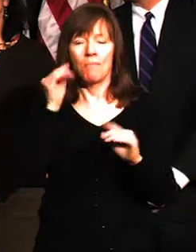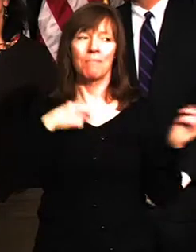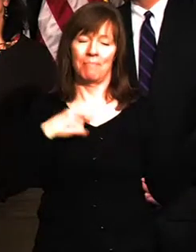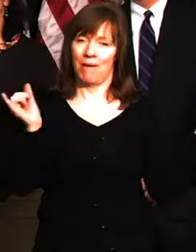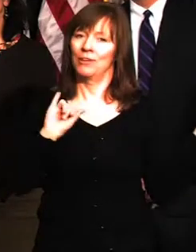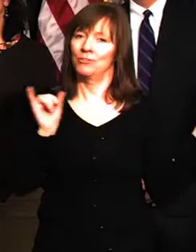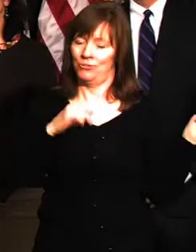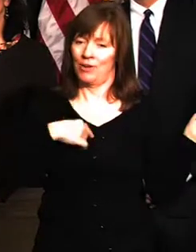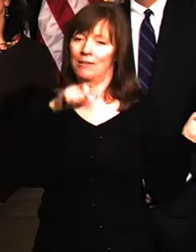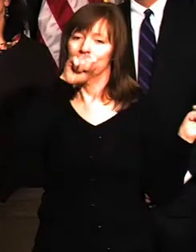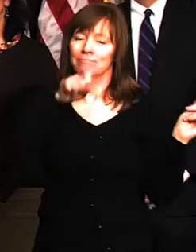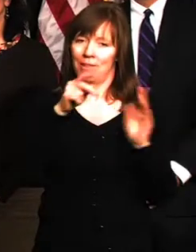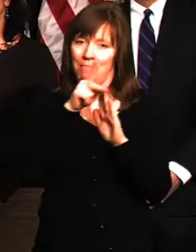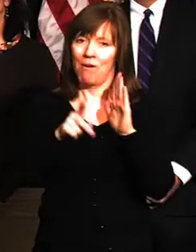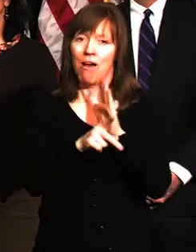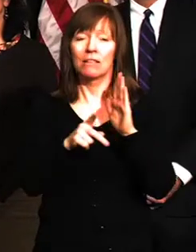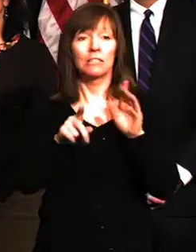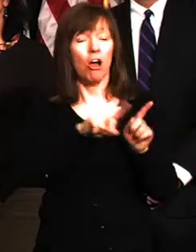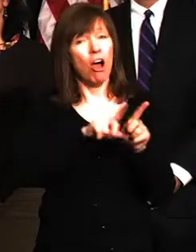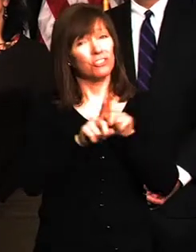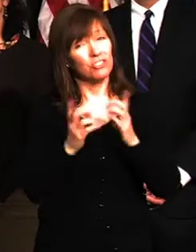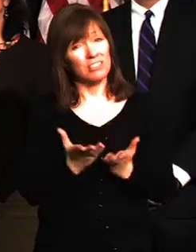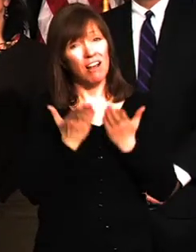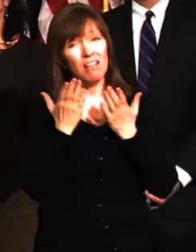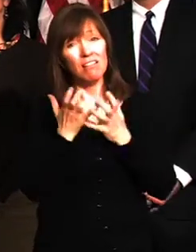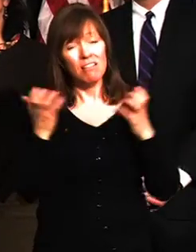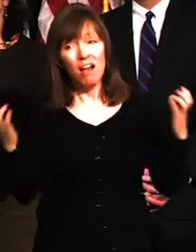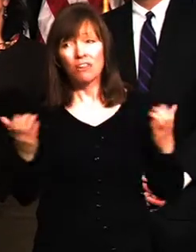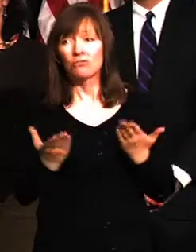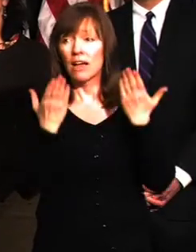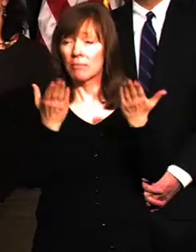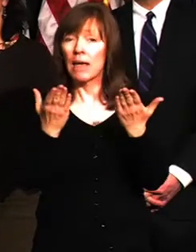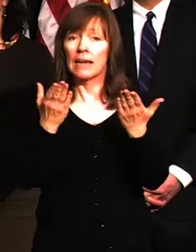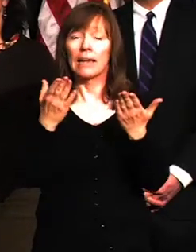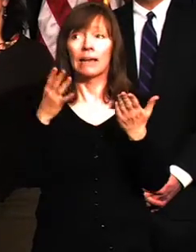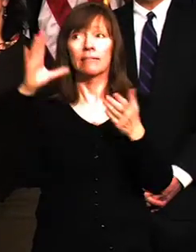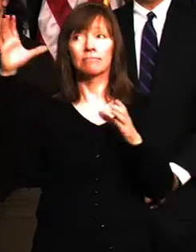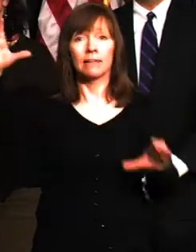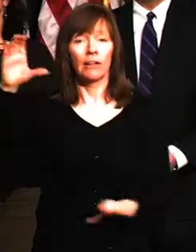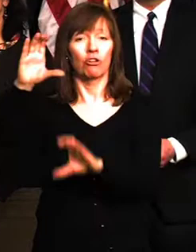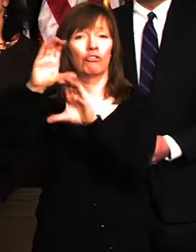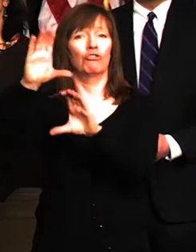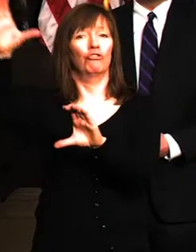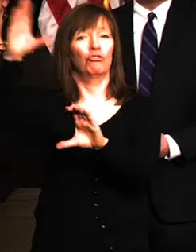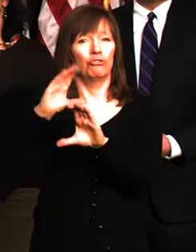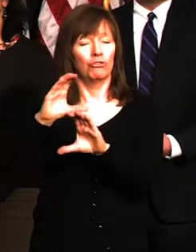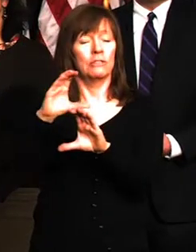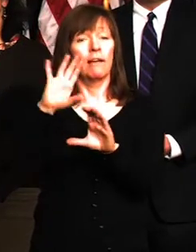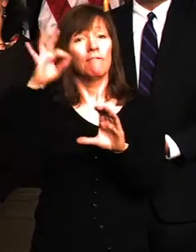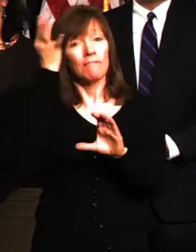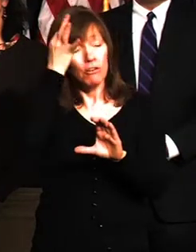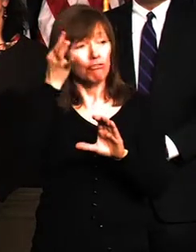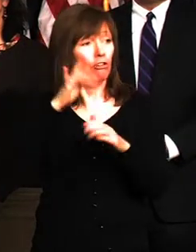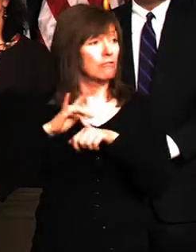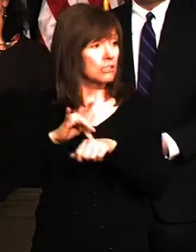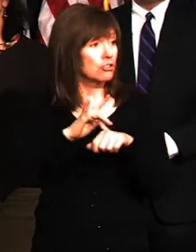including that it leverages additional federal resources and the mentally ill are among the most vulnerable